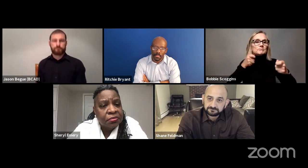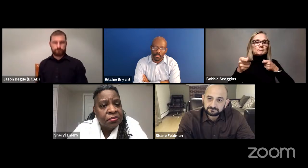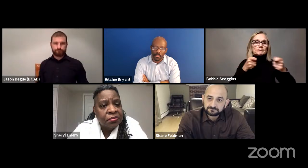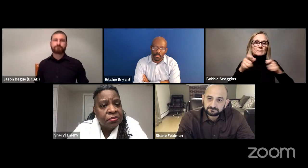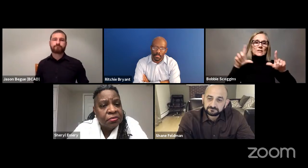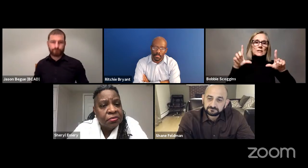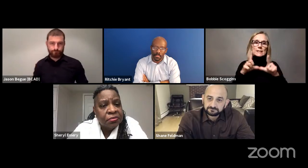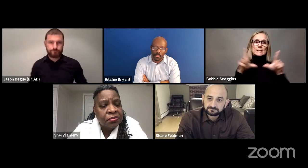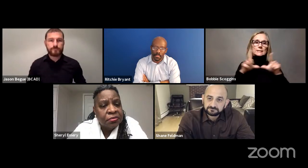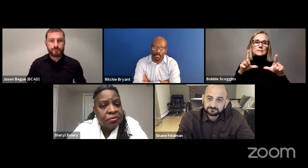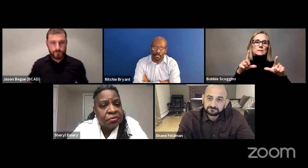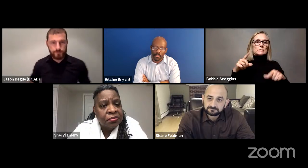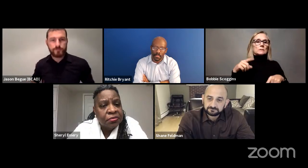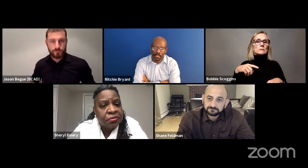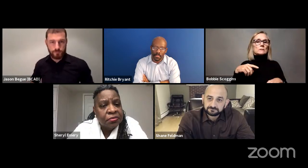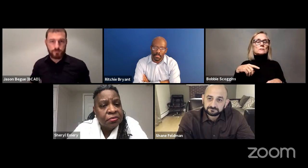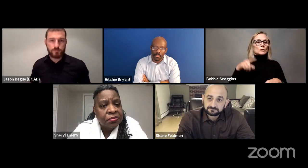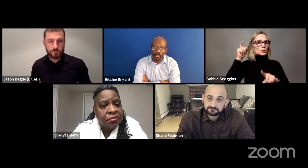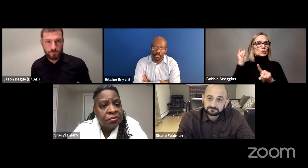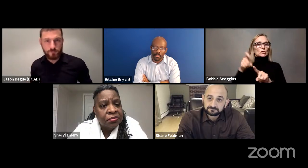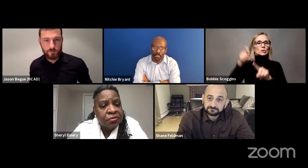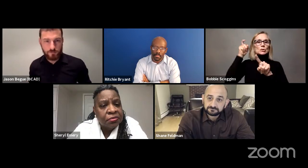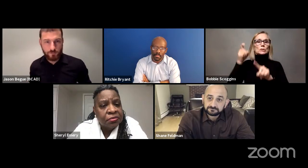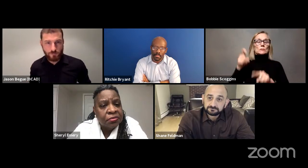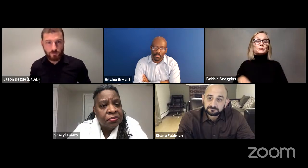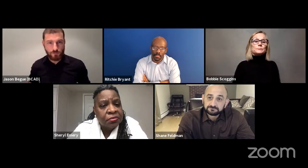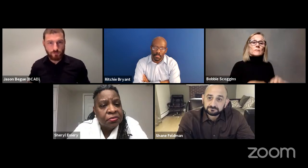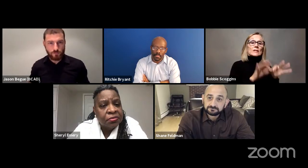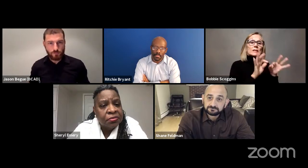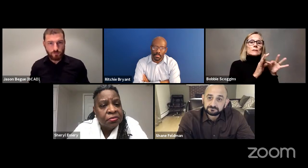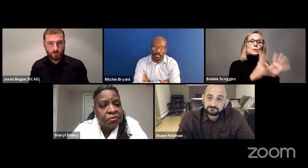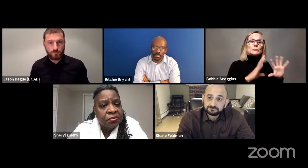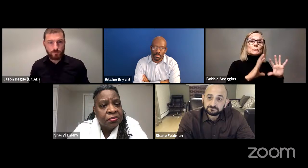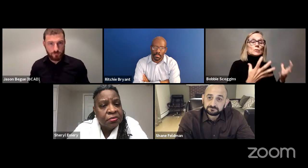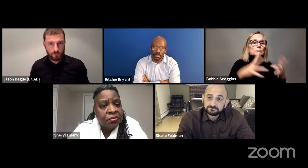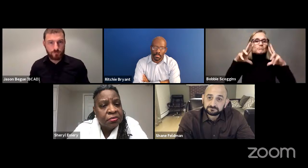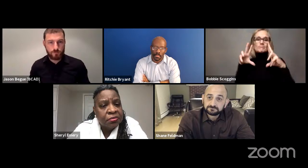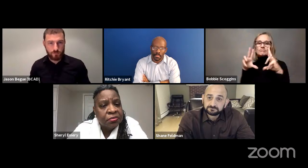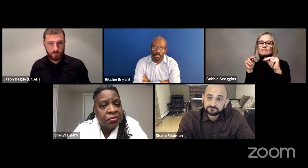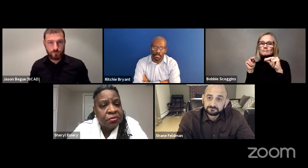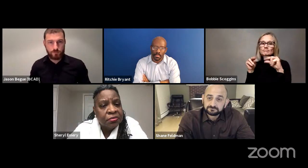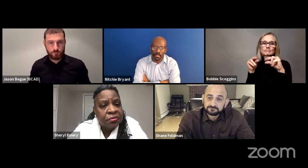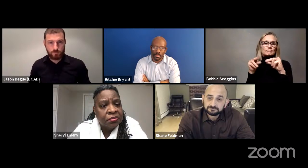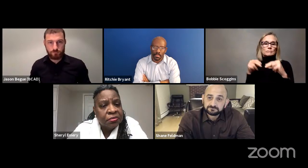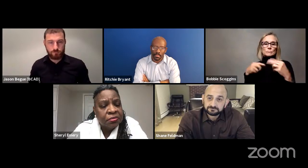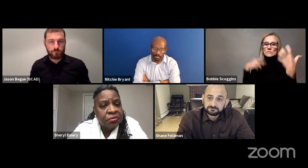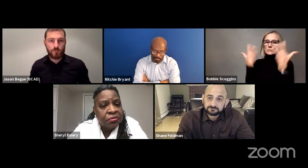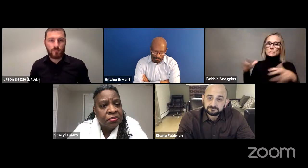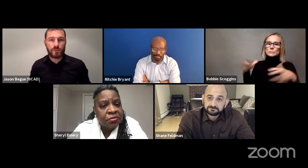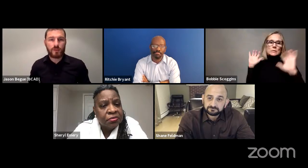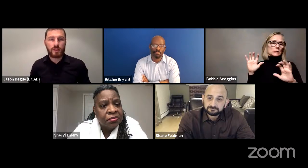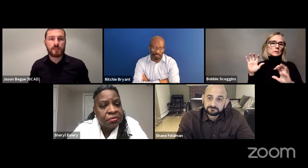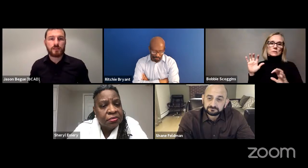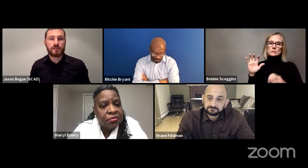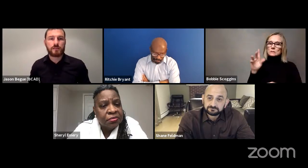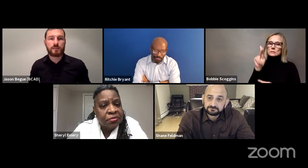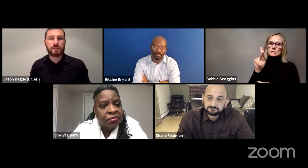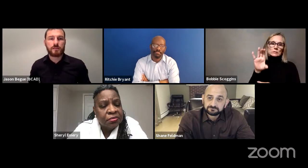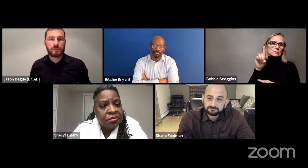of hearing as the entity that should manage this. The interpreters disagreed. They did